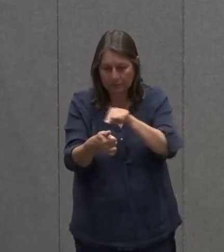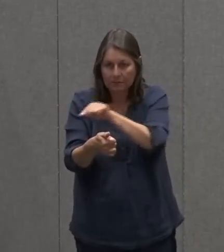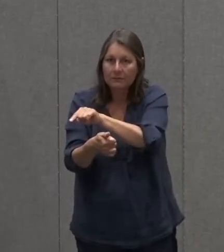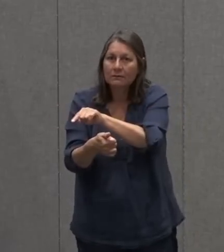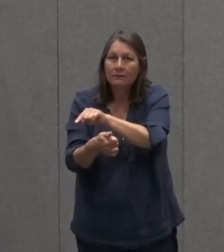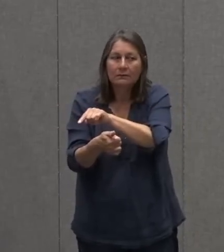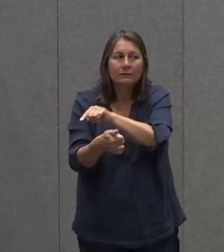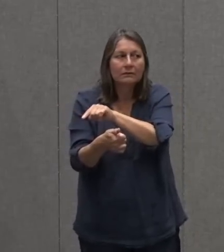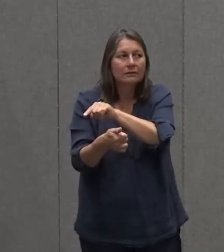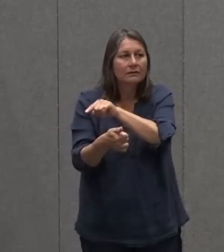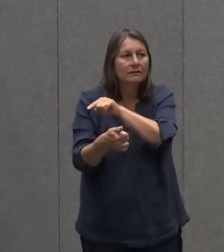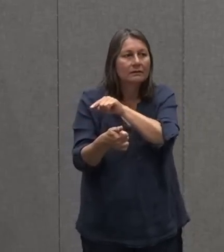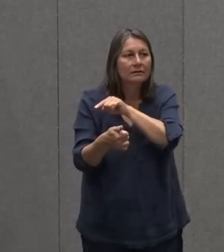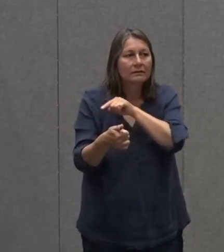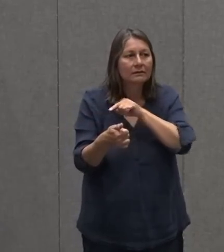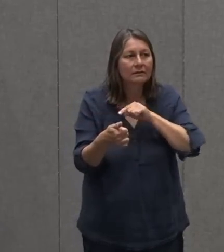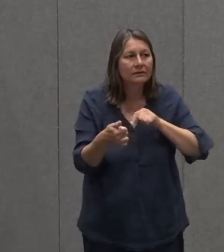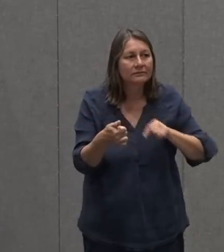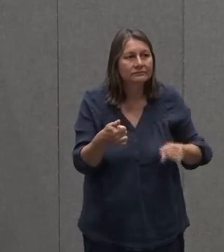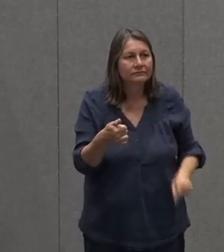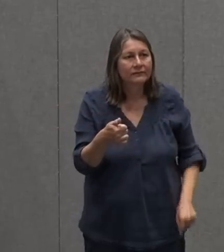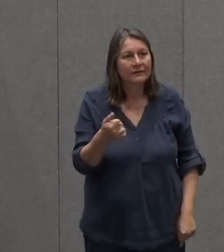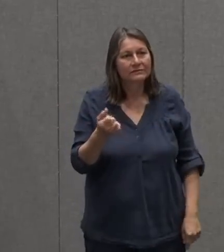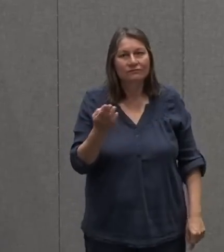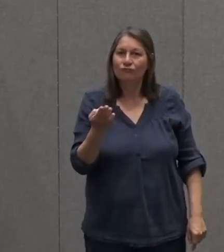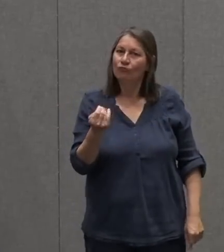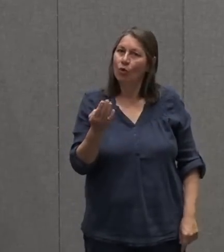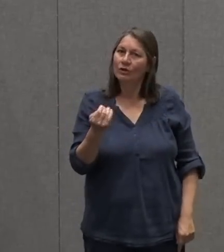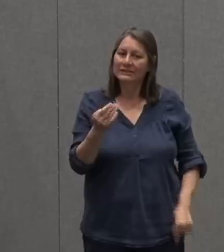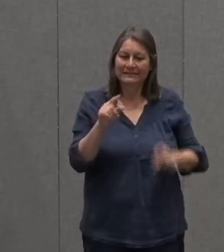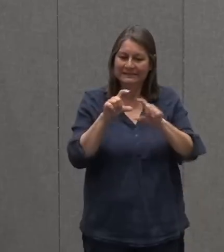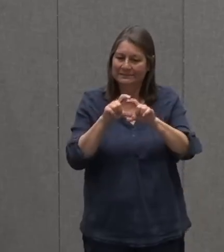Now, I have one more kind of strategic question for you.